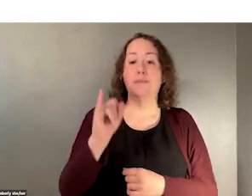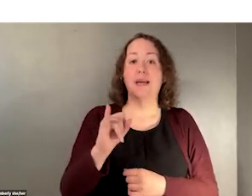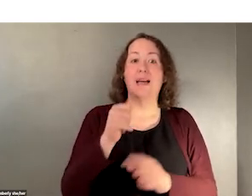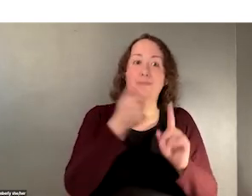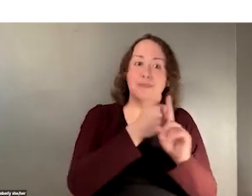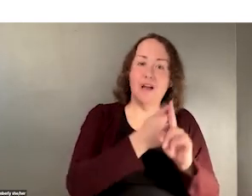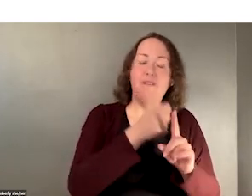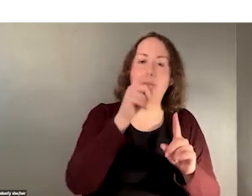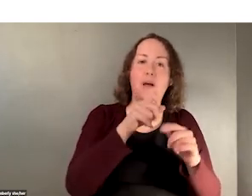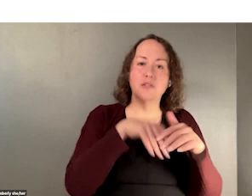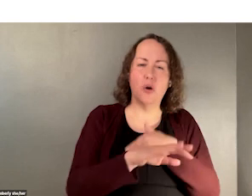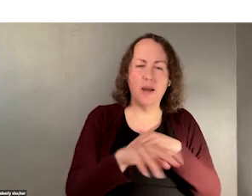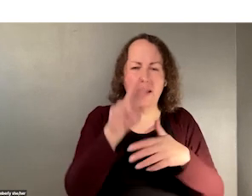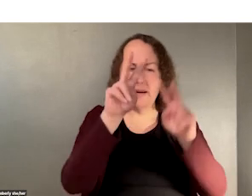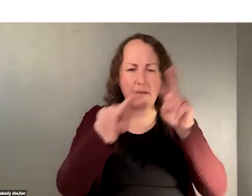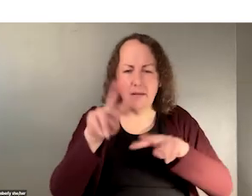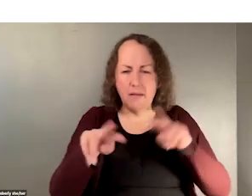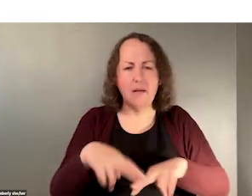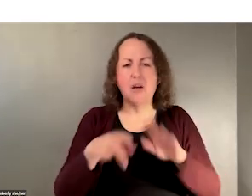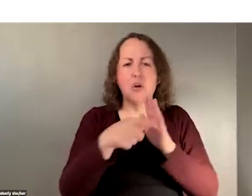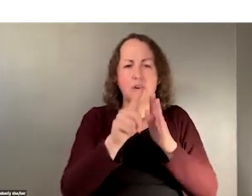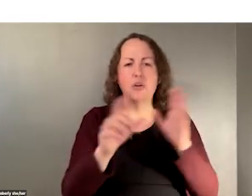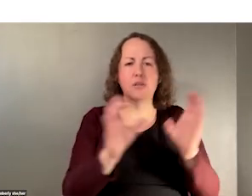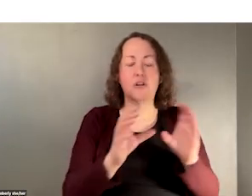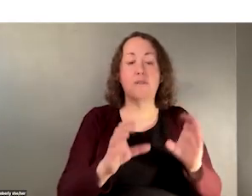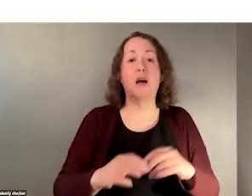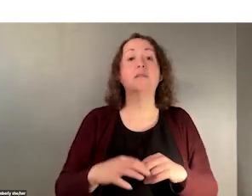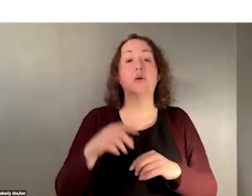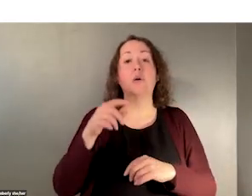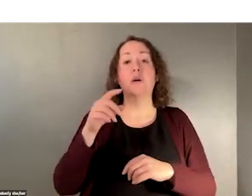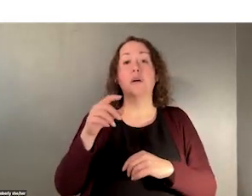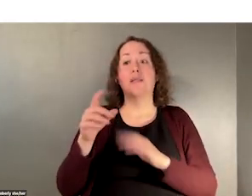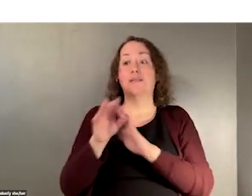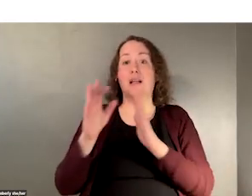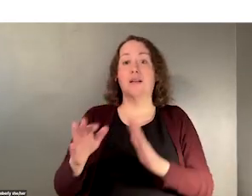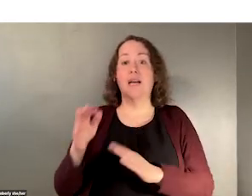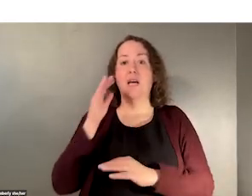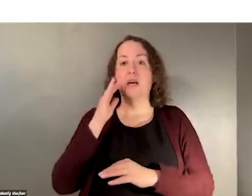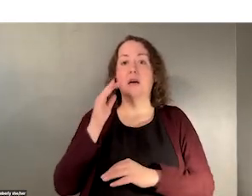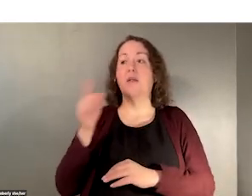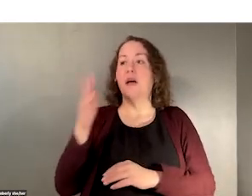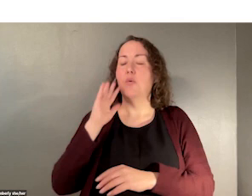So you'll work on their document, but once you get it to a spot where they're ready to certify it. you'll have to notify them.